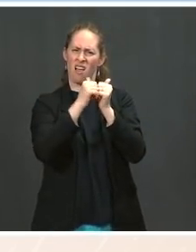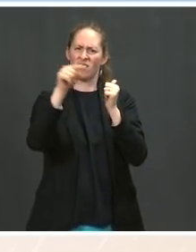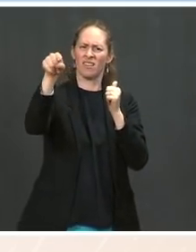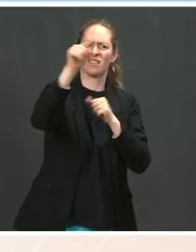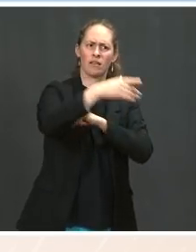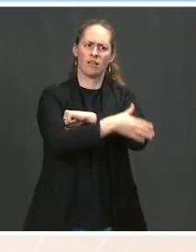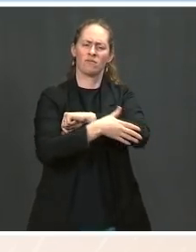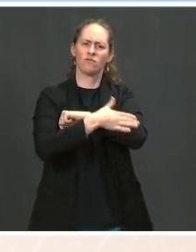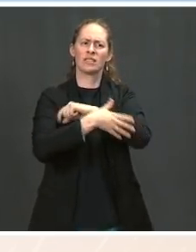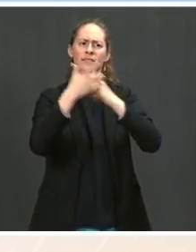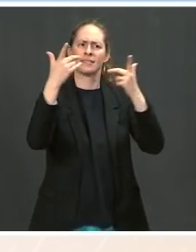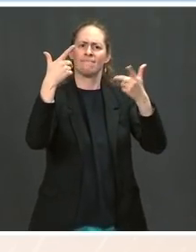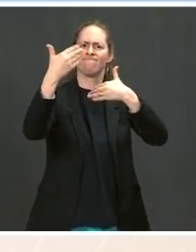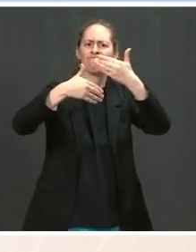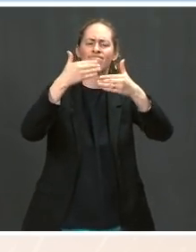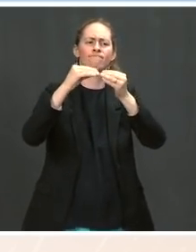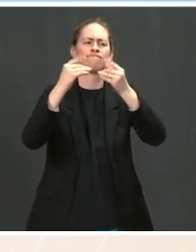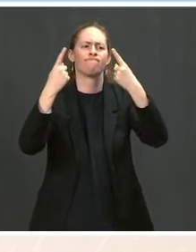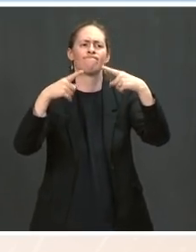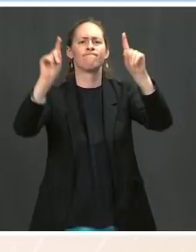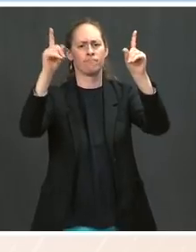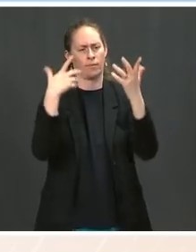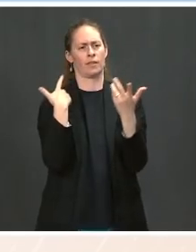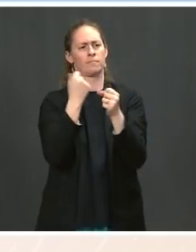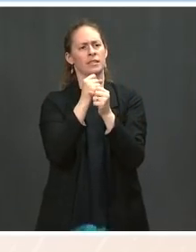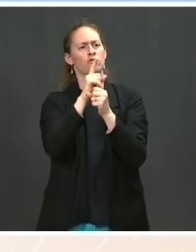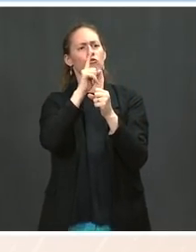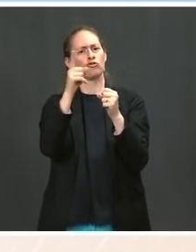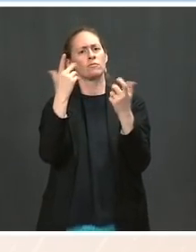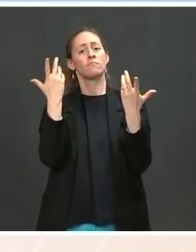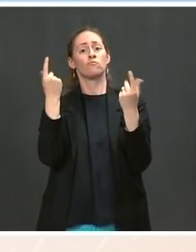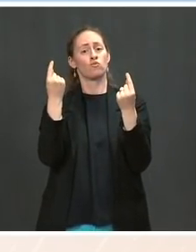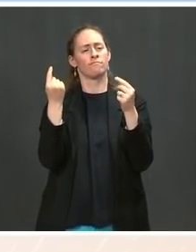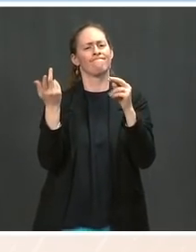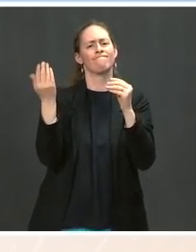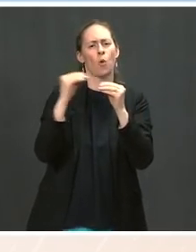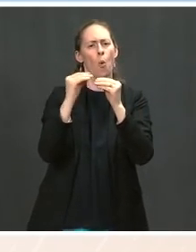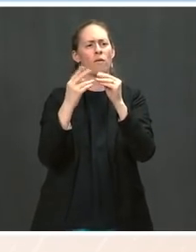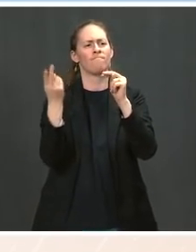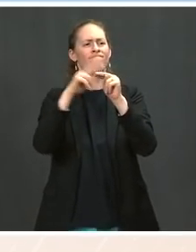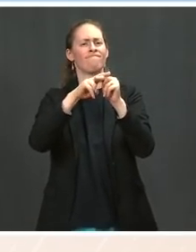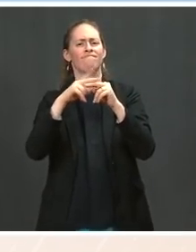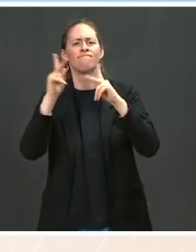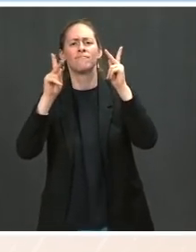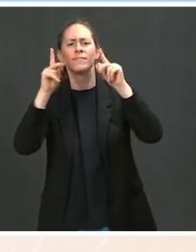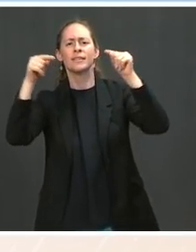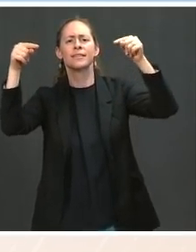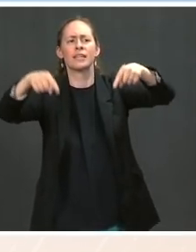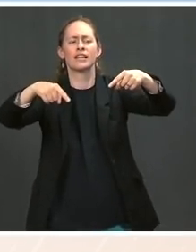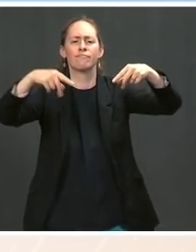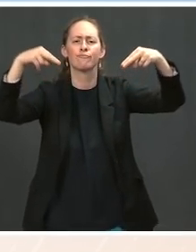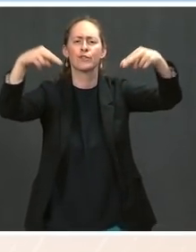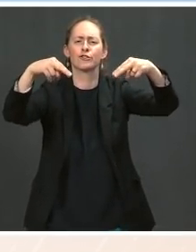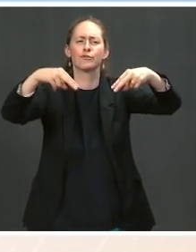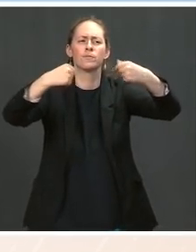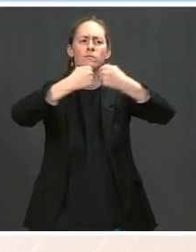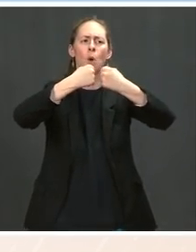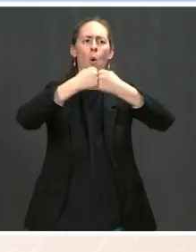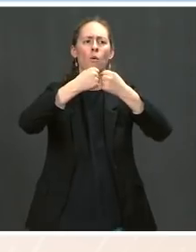to increase staffing and personnel and monitoring at the borders to reduce the number of migrants who are coming to our border.